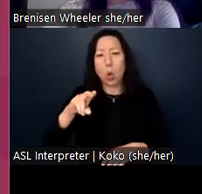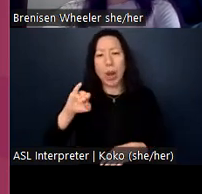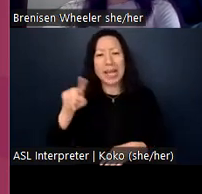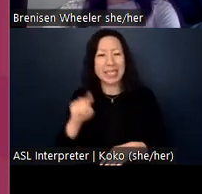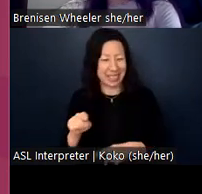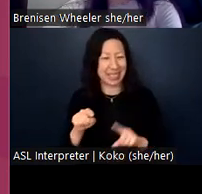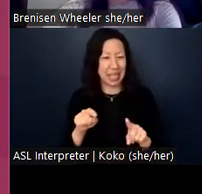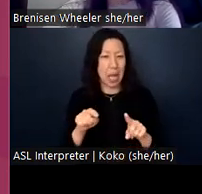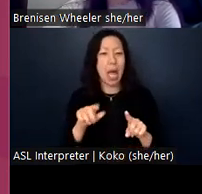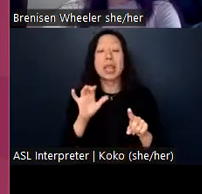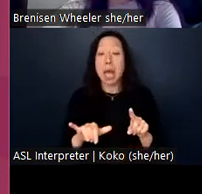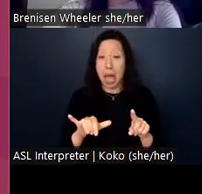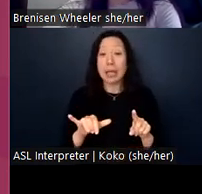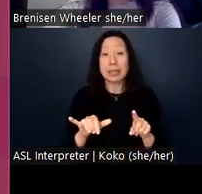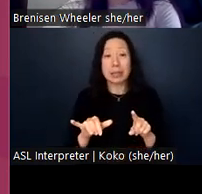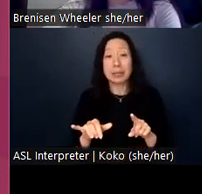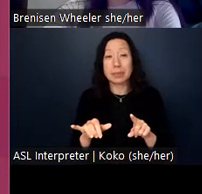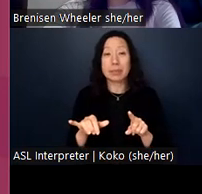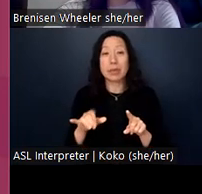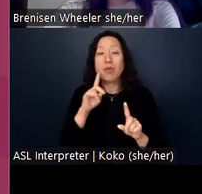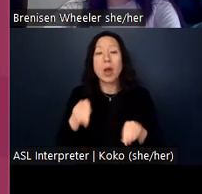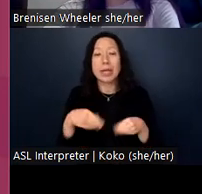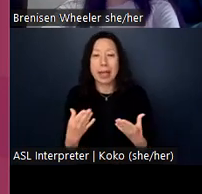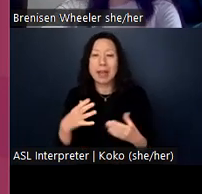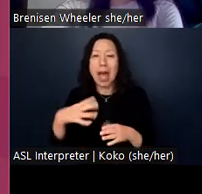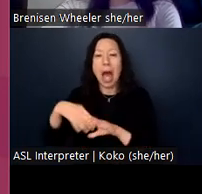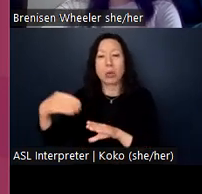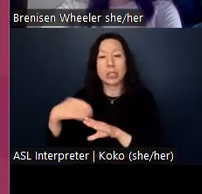13:30:04 Again the outside perspective about their behaviors, and how they may be abusive,